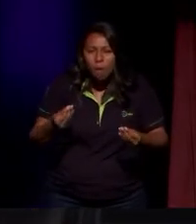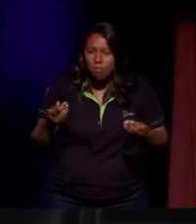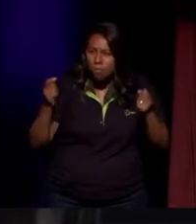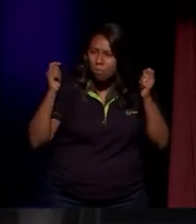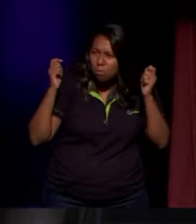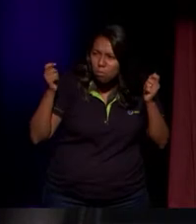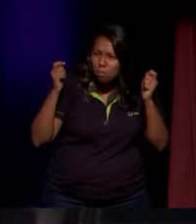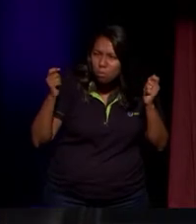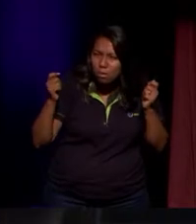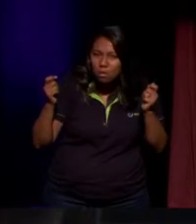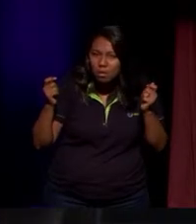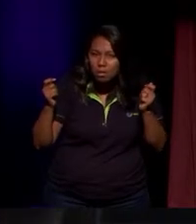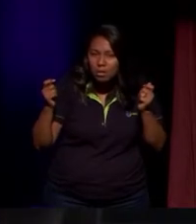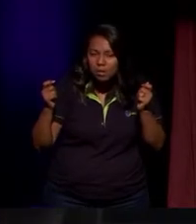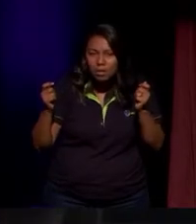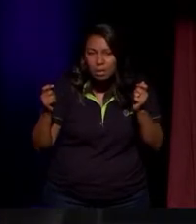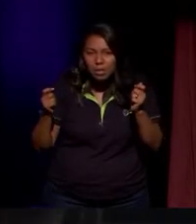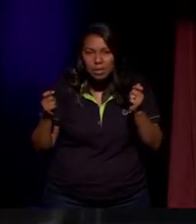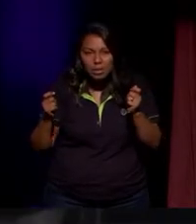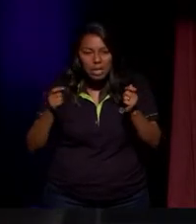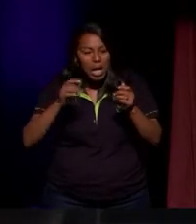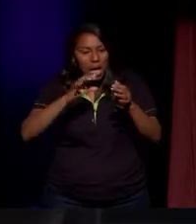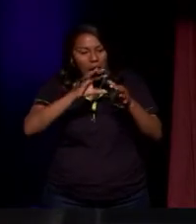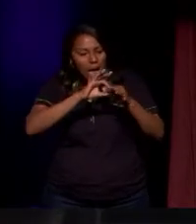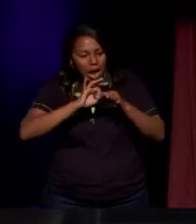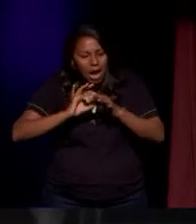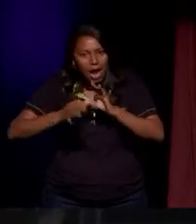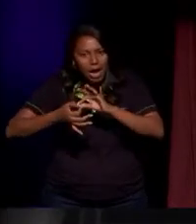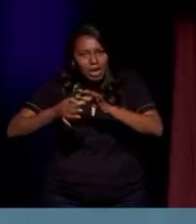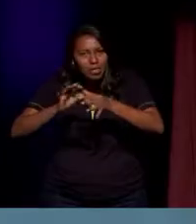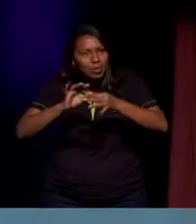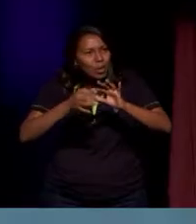manages to articulate itself in a country that is so diverse,